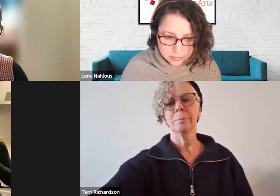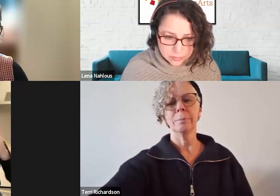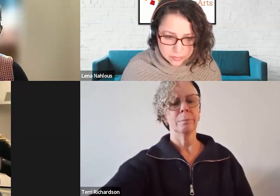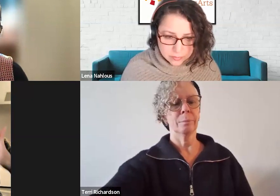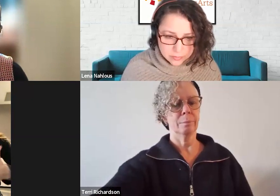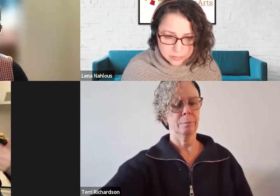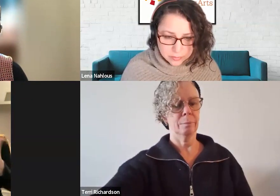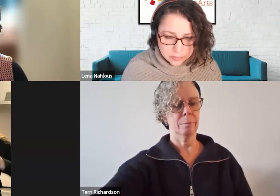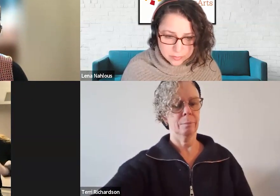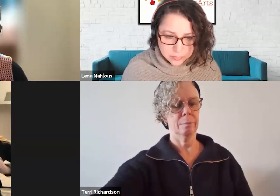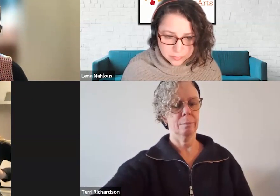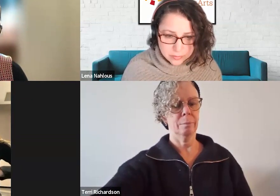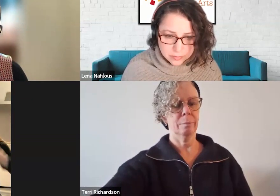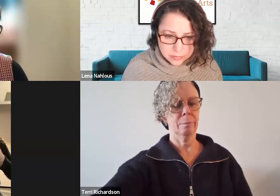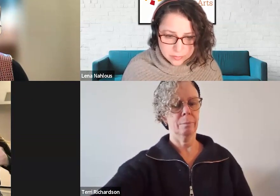It's very procedural.